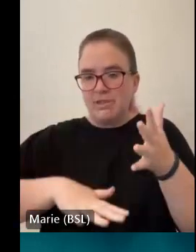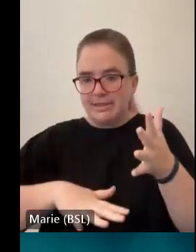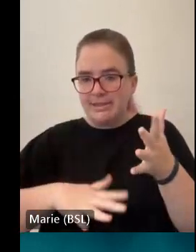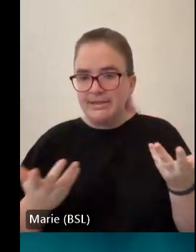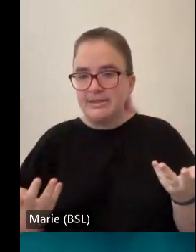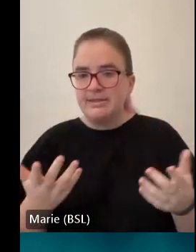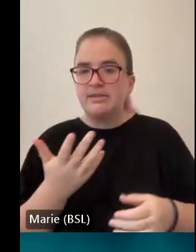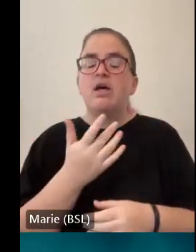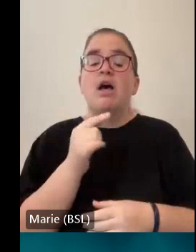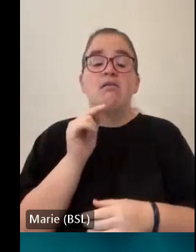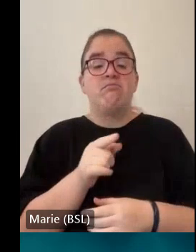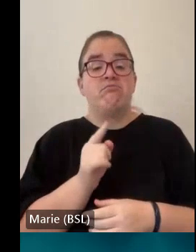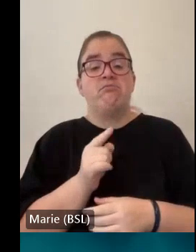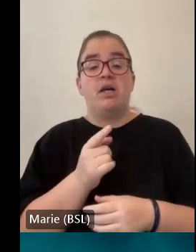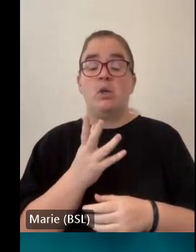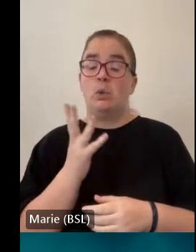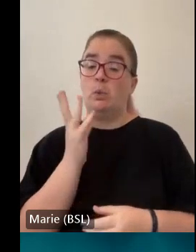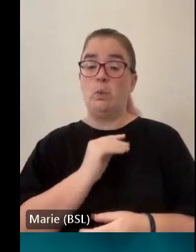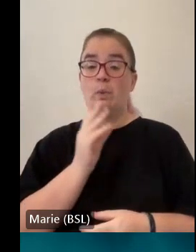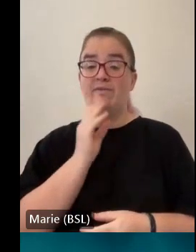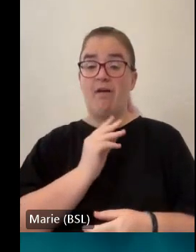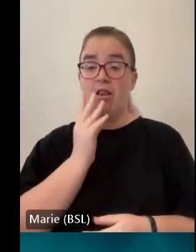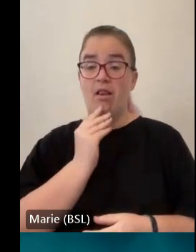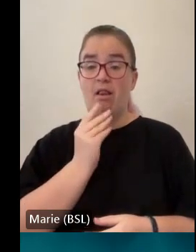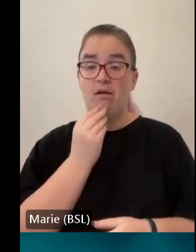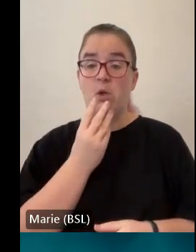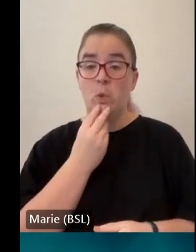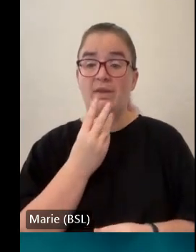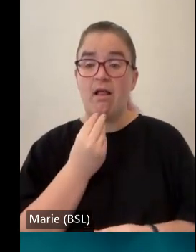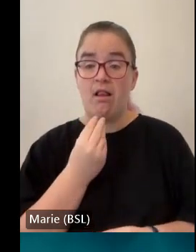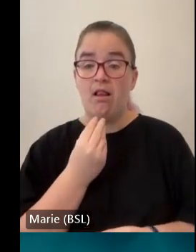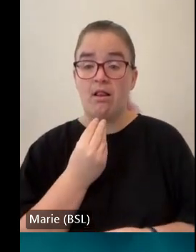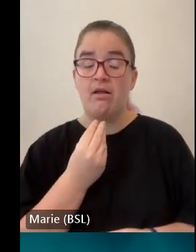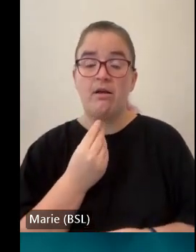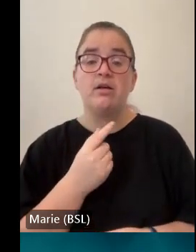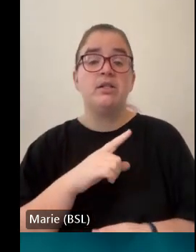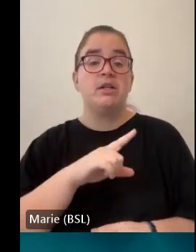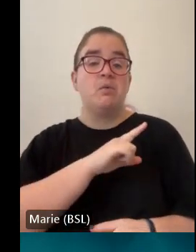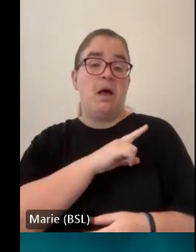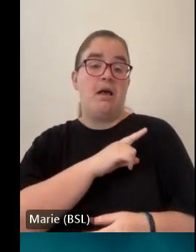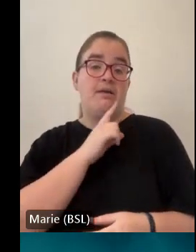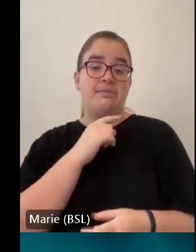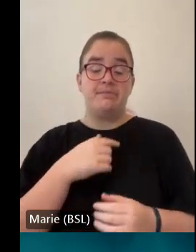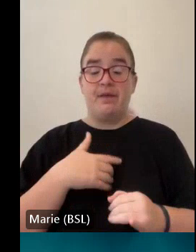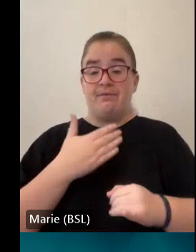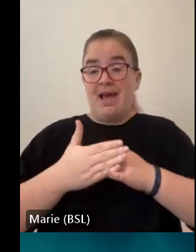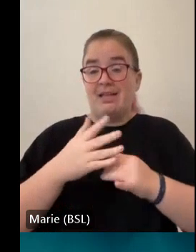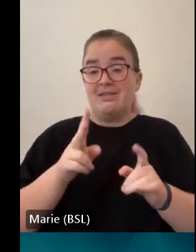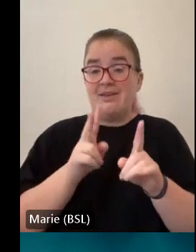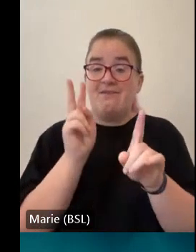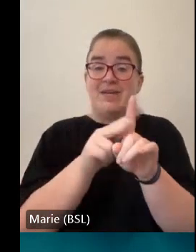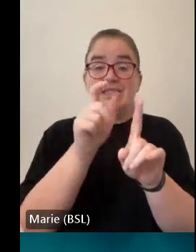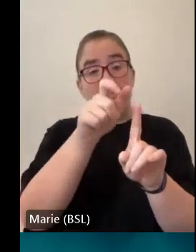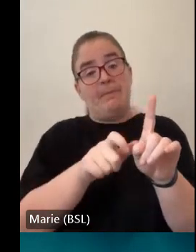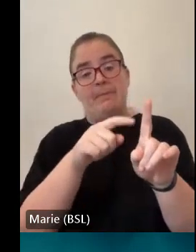And we found that really valuable. Sort of option at the end of the victims journey so they can